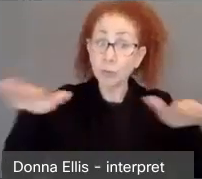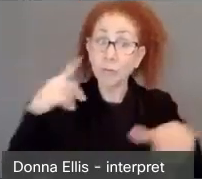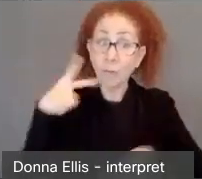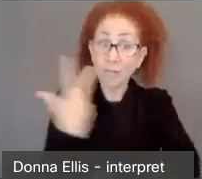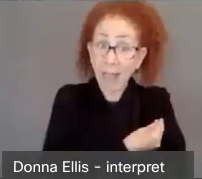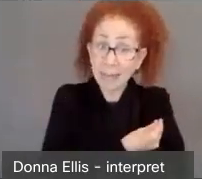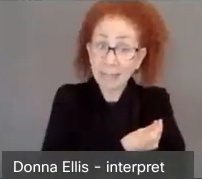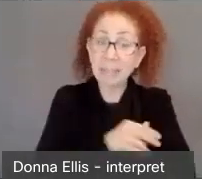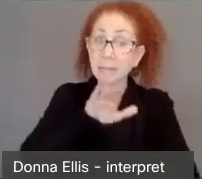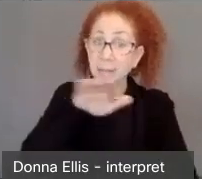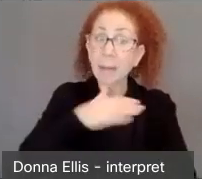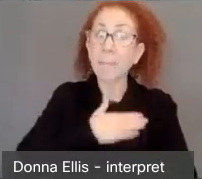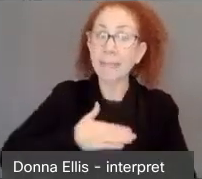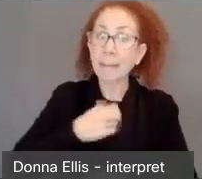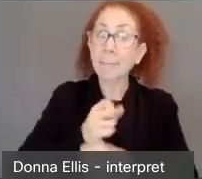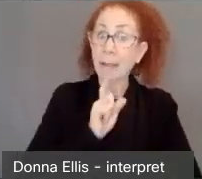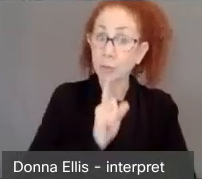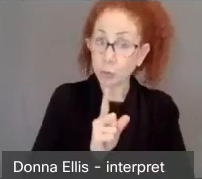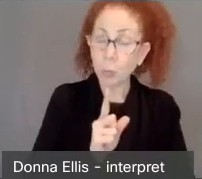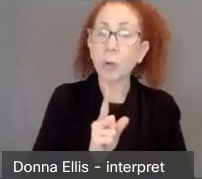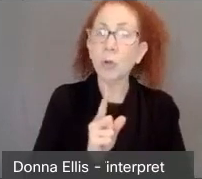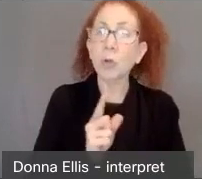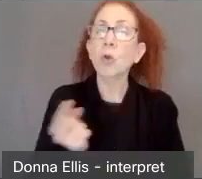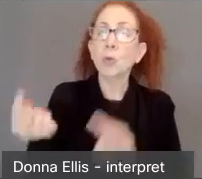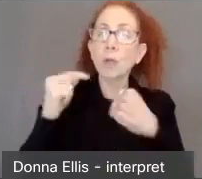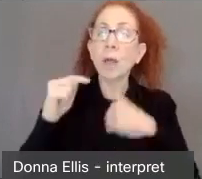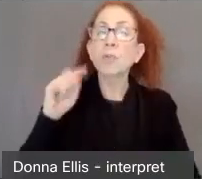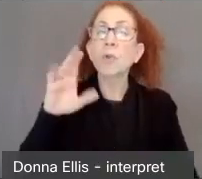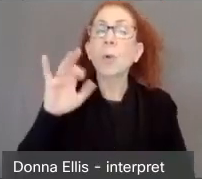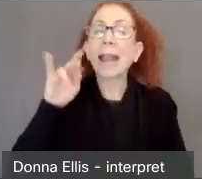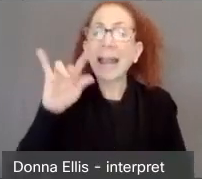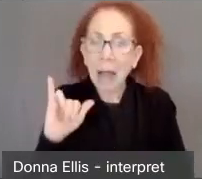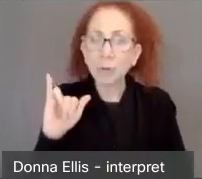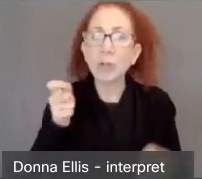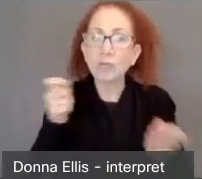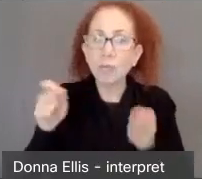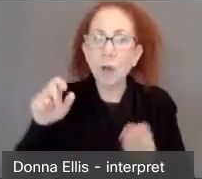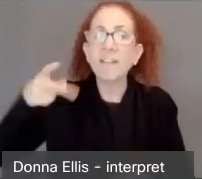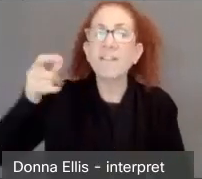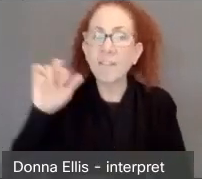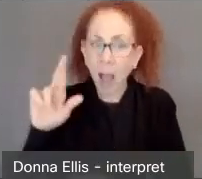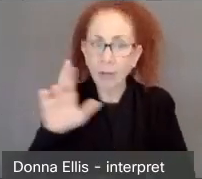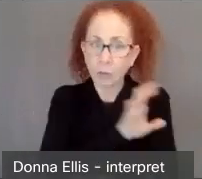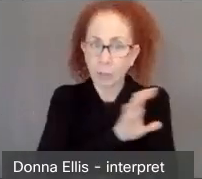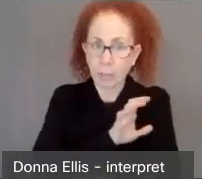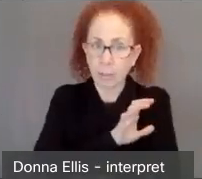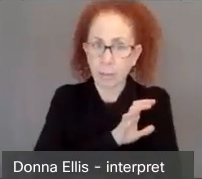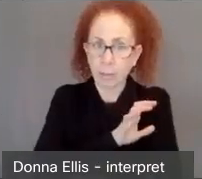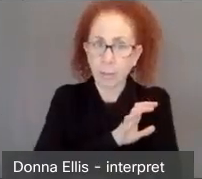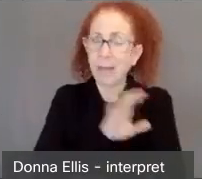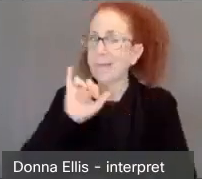please be sure that you're coming to a County-run Pfizer clinic. That is currently the only vaccine